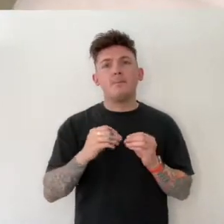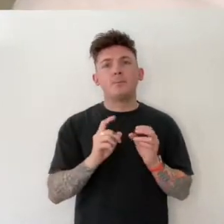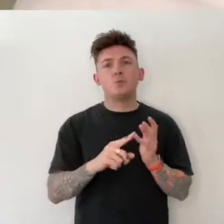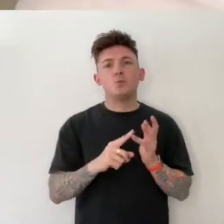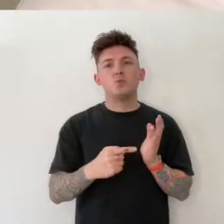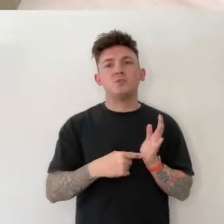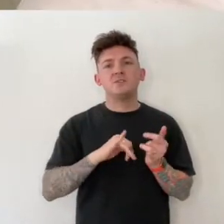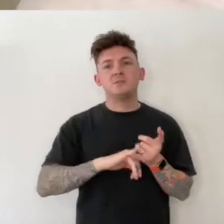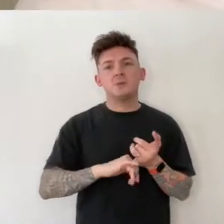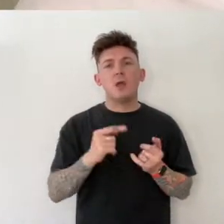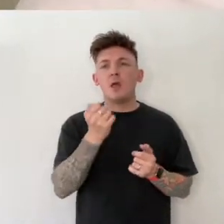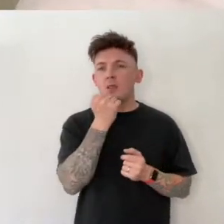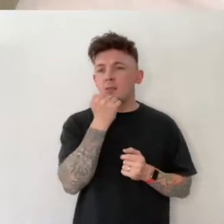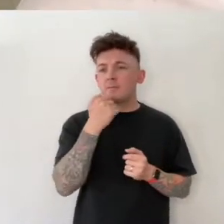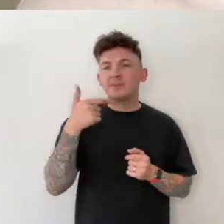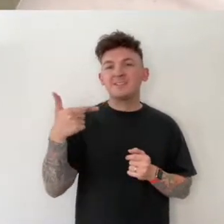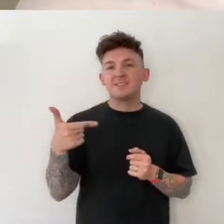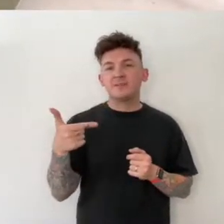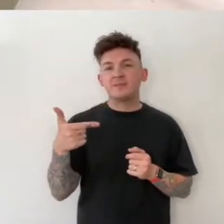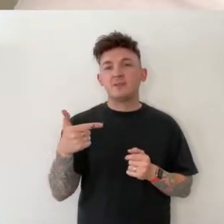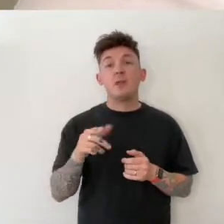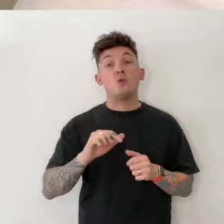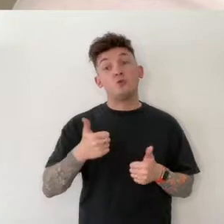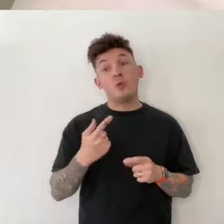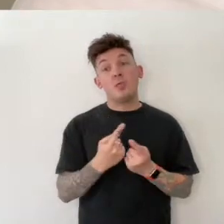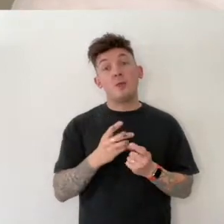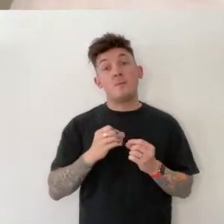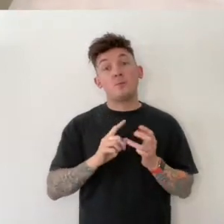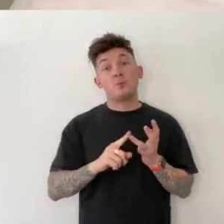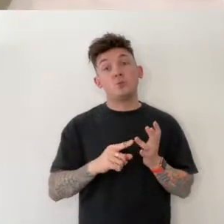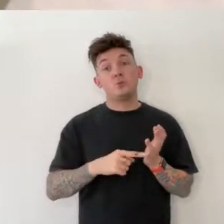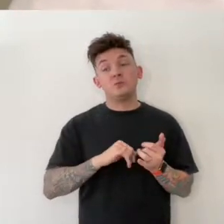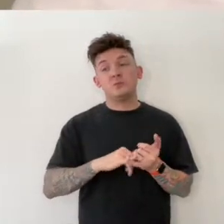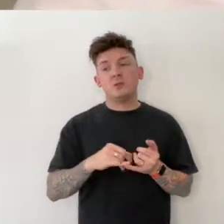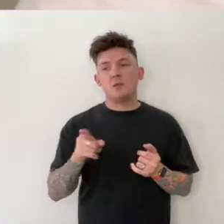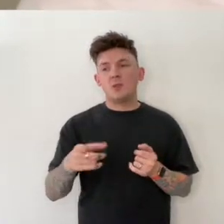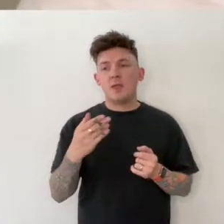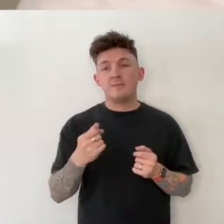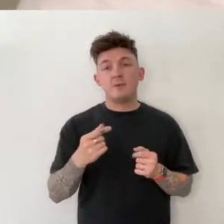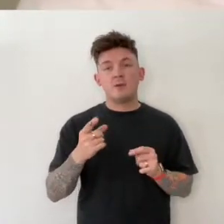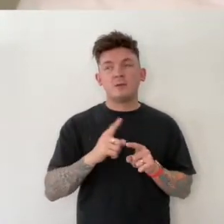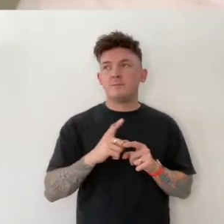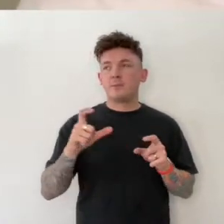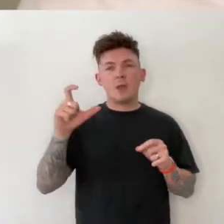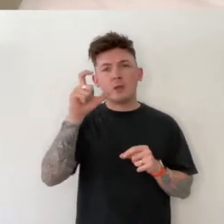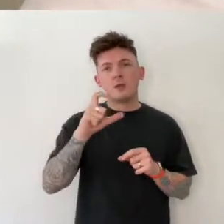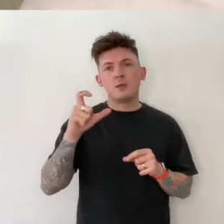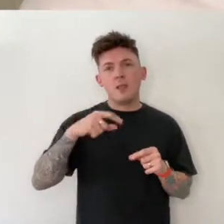it is and the nice thing about boots is they do a color sort of check of you and they can